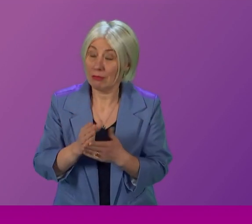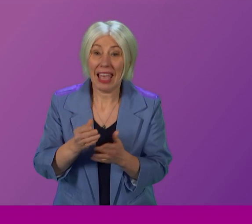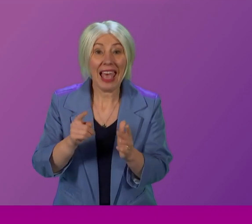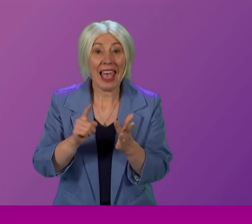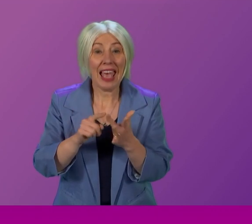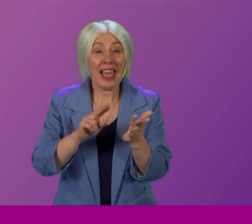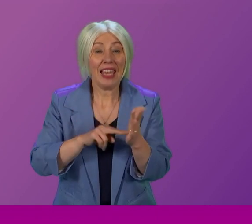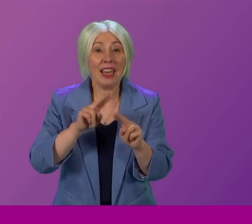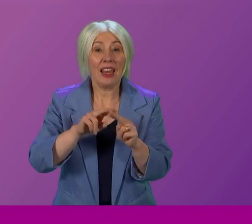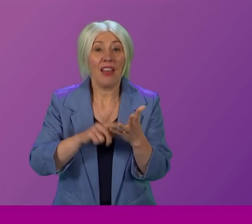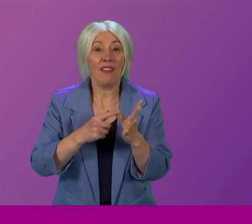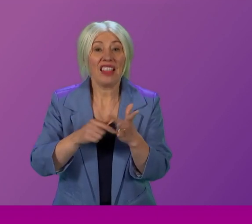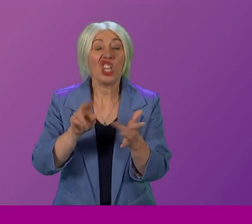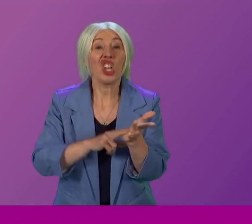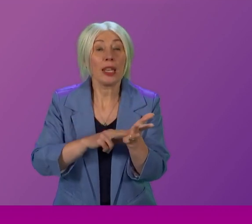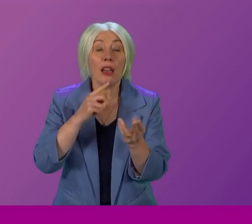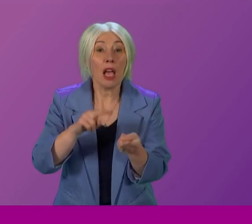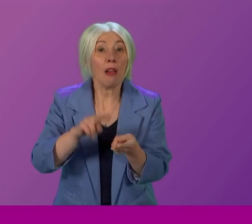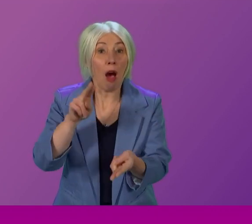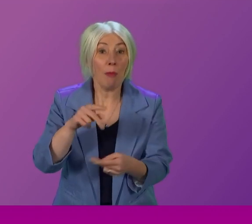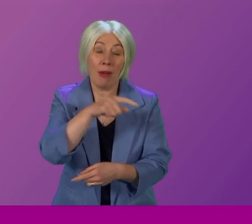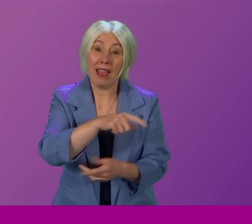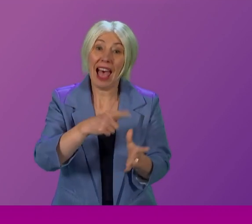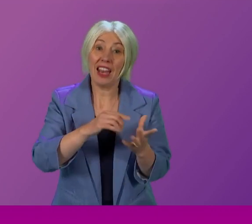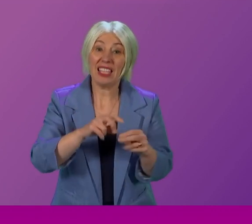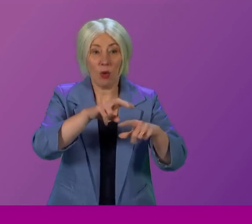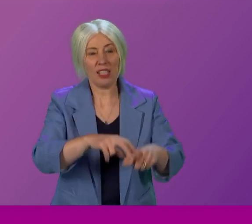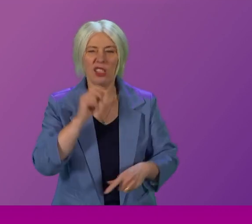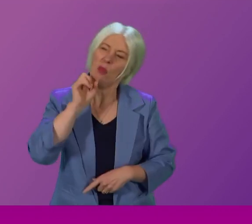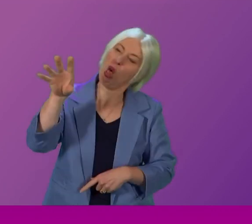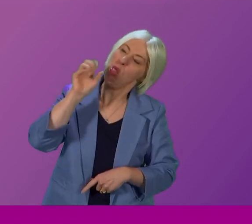high. Anas Sarwar is shouting at me from a sedentary position, “What about real terms ”—yes,